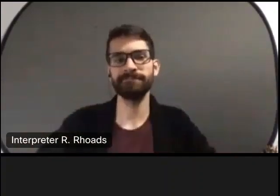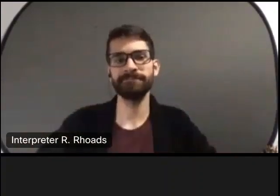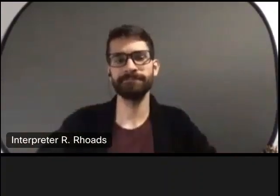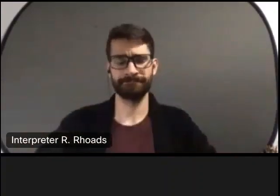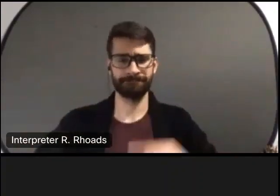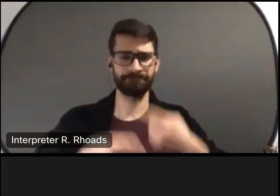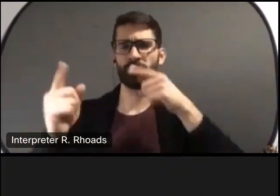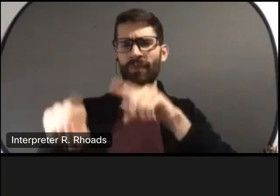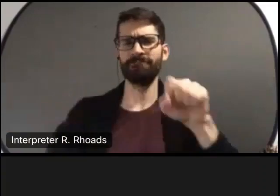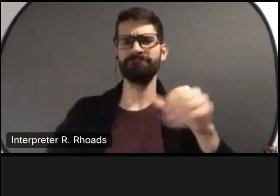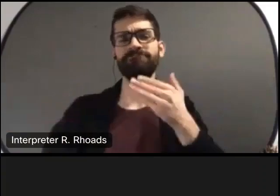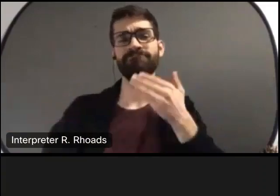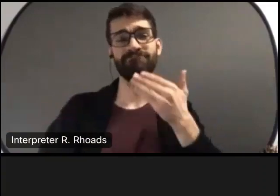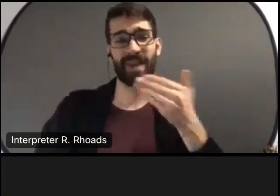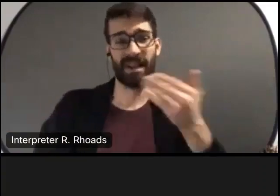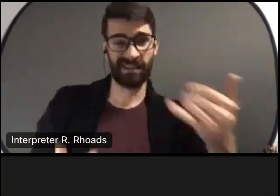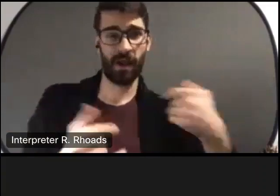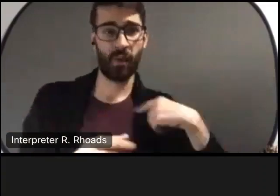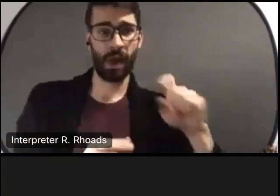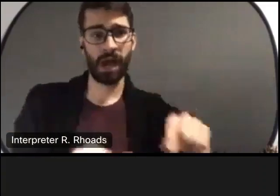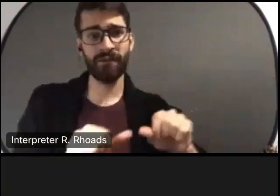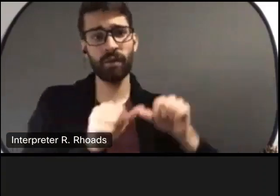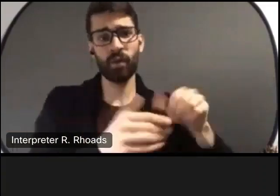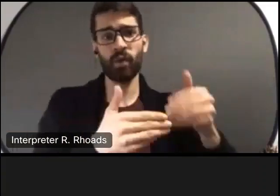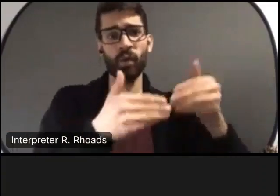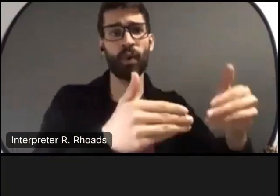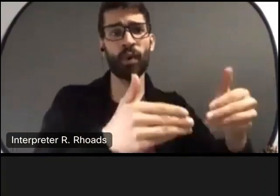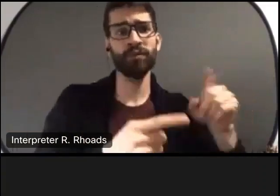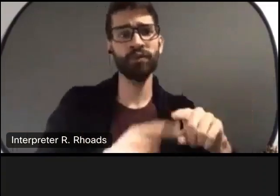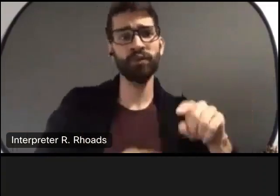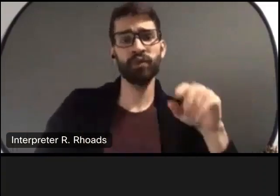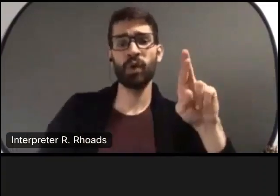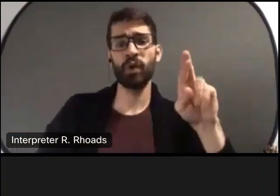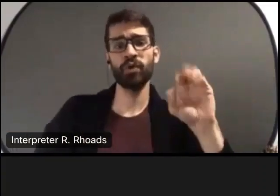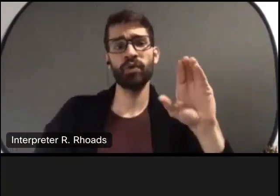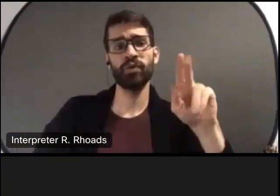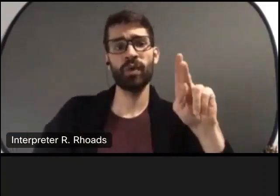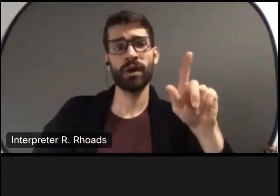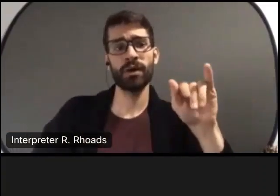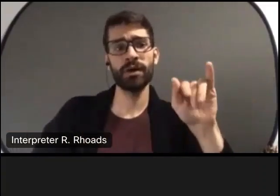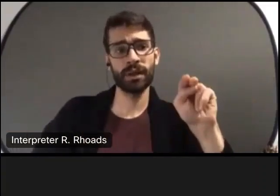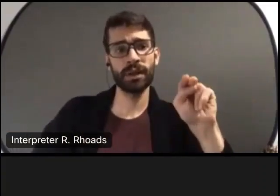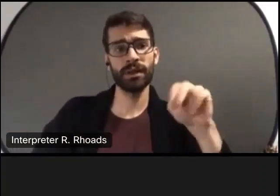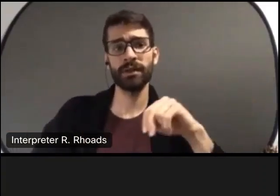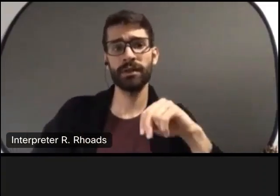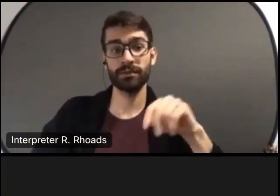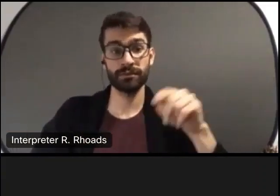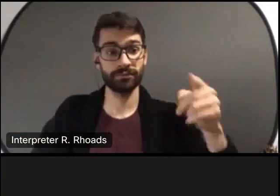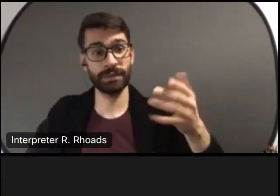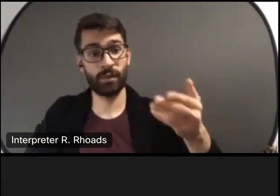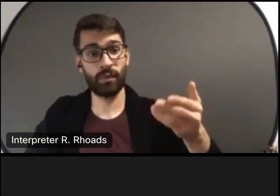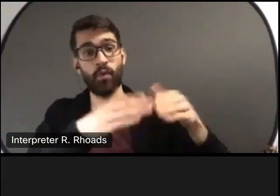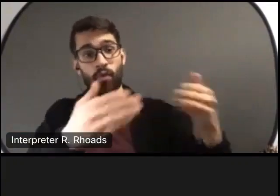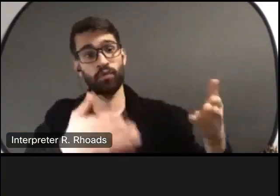we're going to move now to Commissioner Rocklin. You're unmuted, and I just want folks to be aware